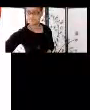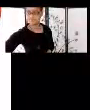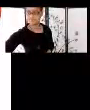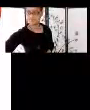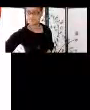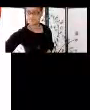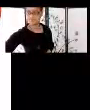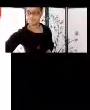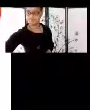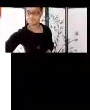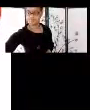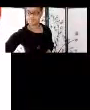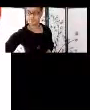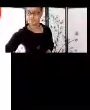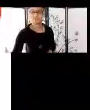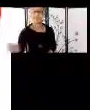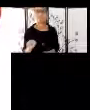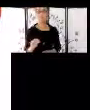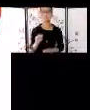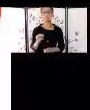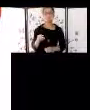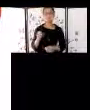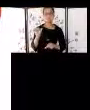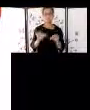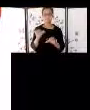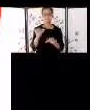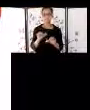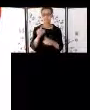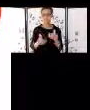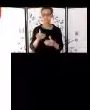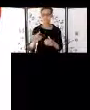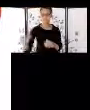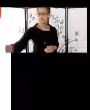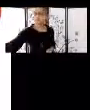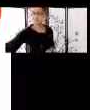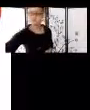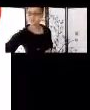to two assessment committees assigned to each program stream depending on the volume of